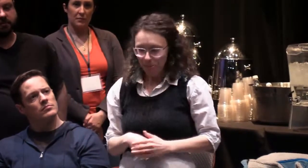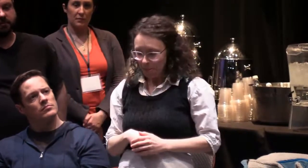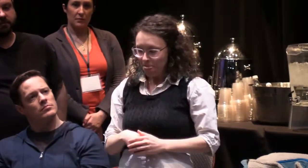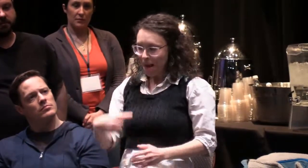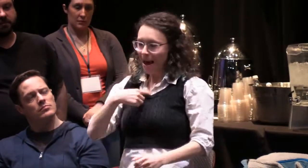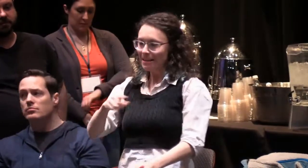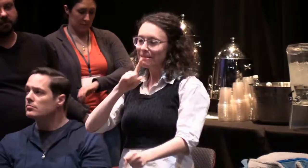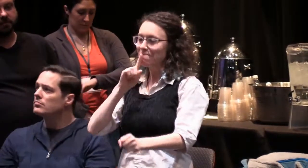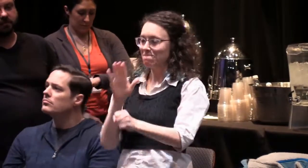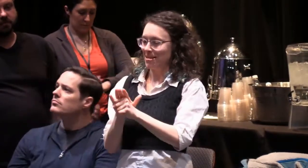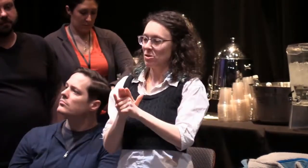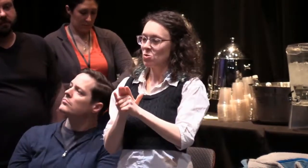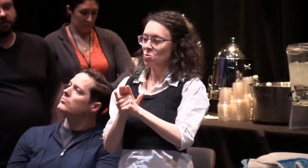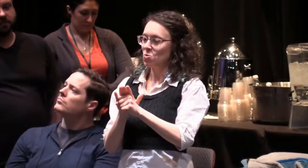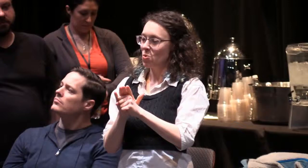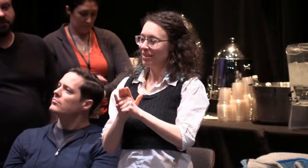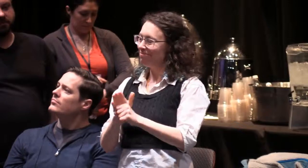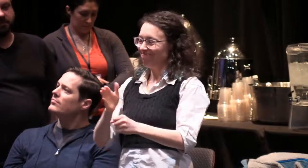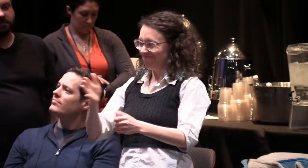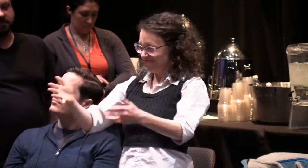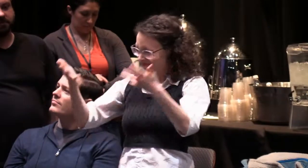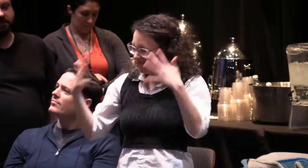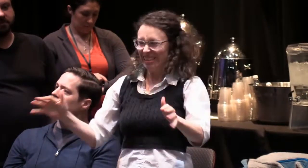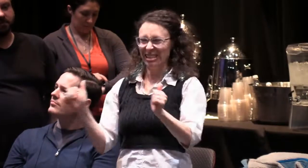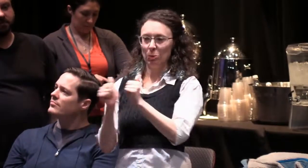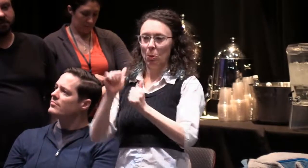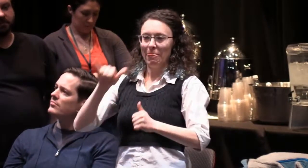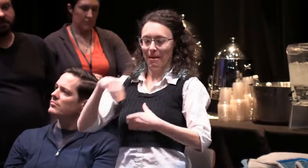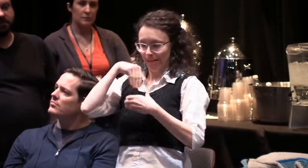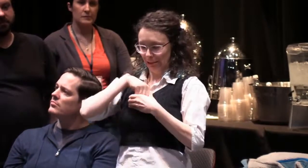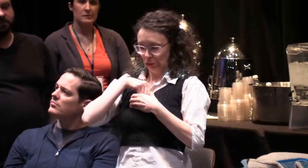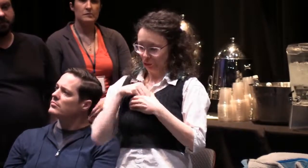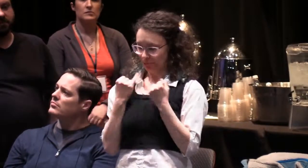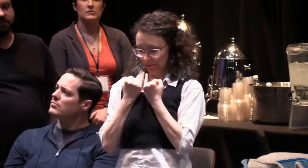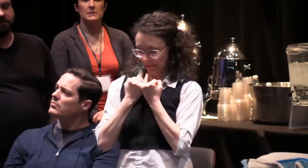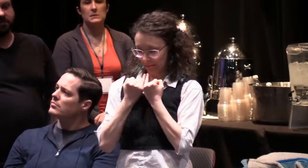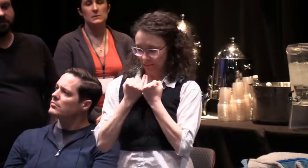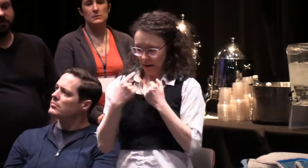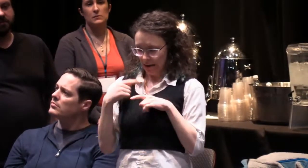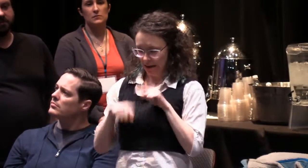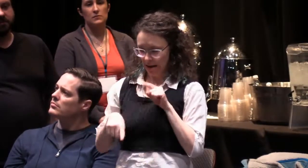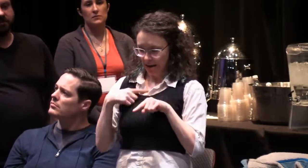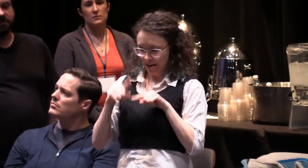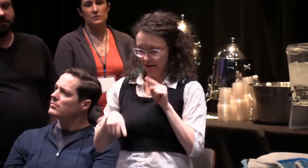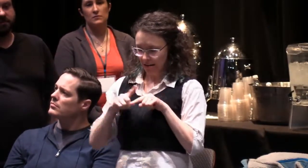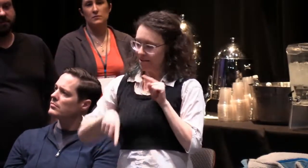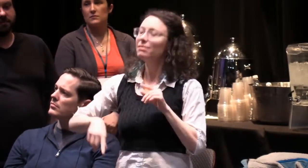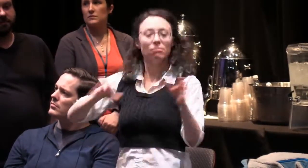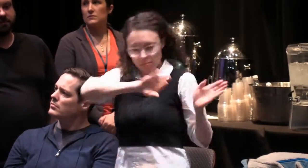Hi, I'm Joanna, and my commitment is to finish being afraid